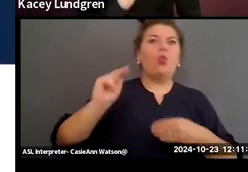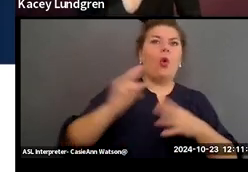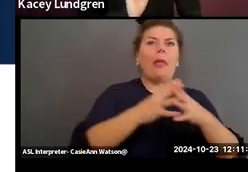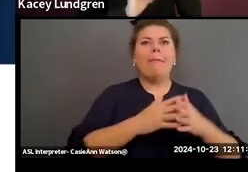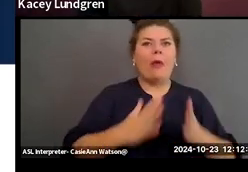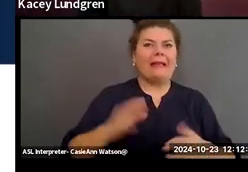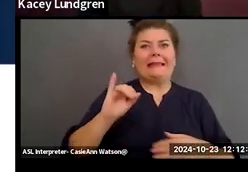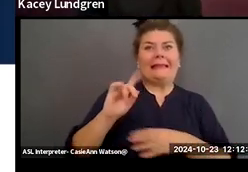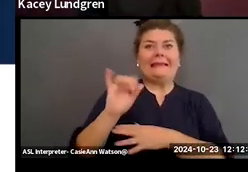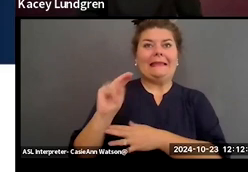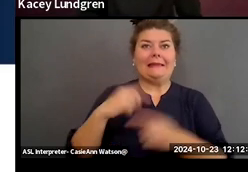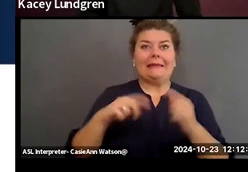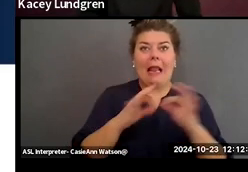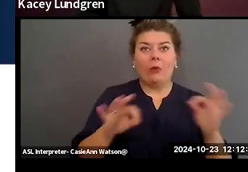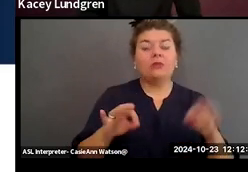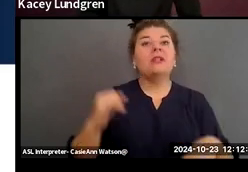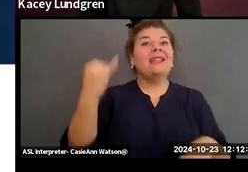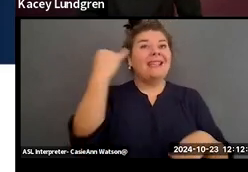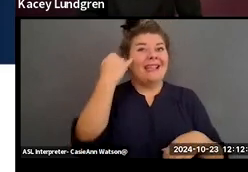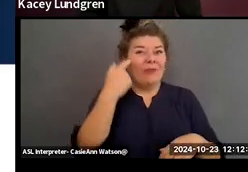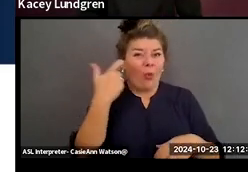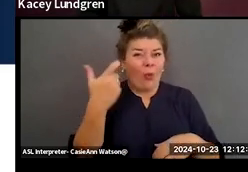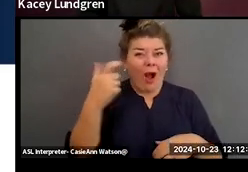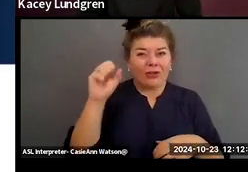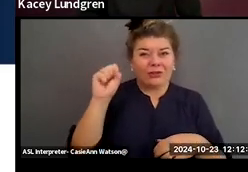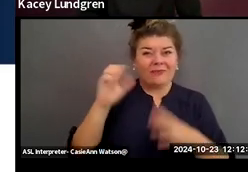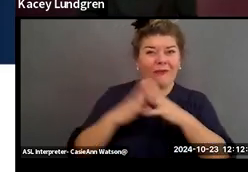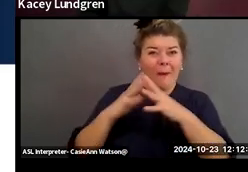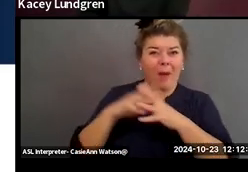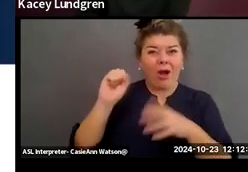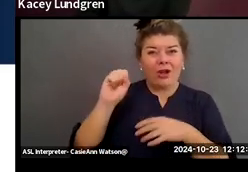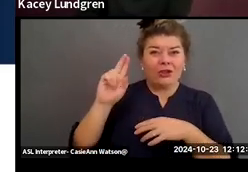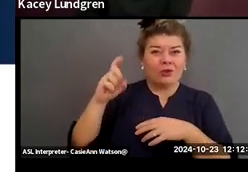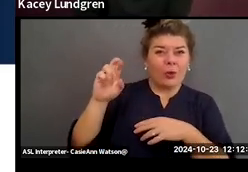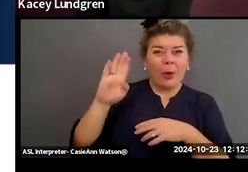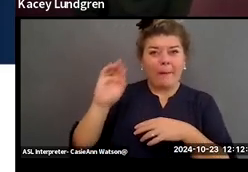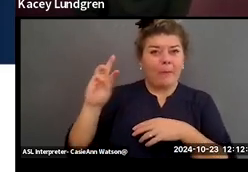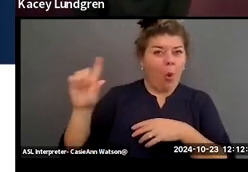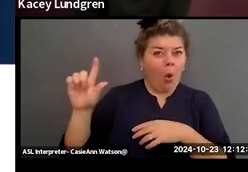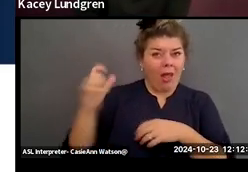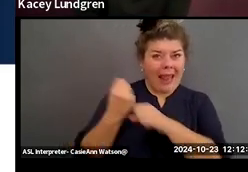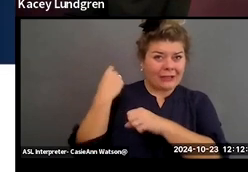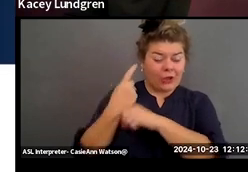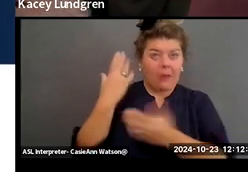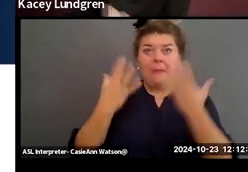In fact, if you watched the Super Bowl last year, you might have seen some Plains Indian Sign Language.